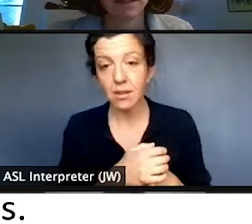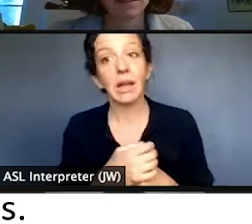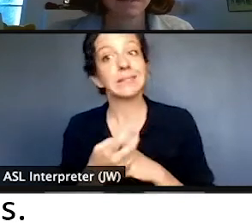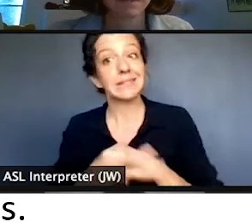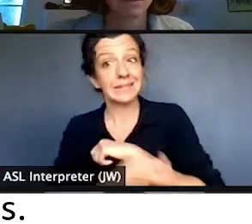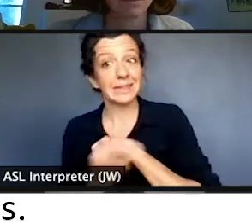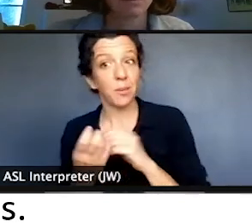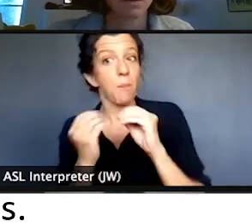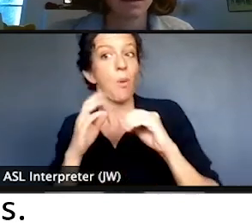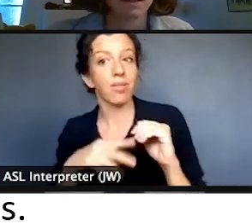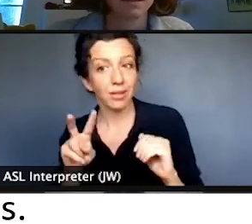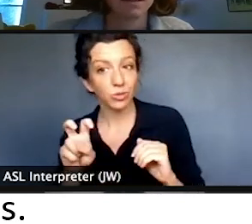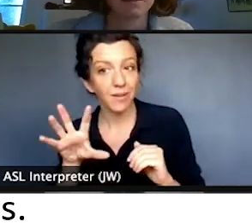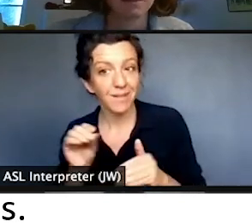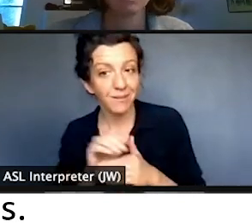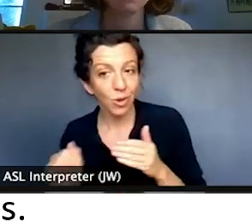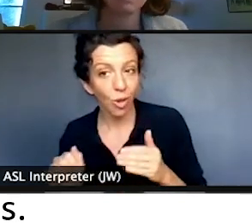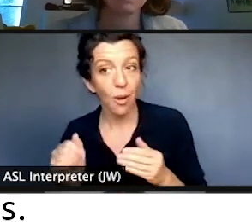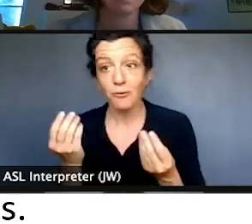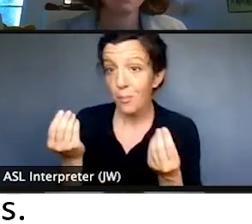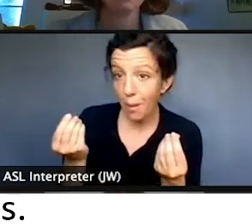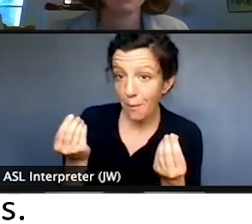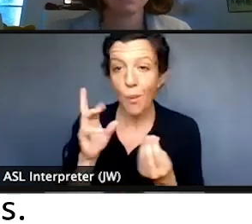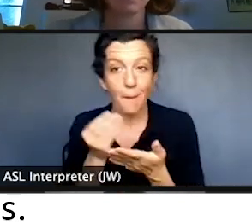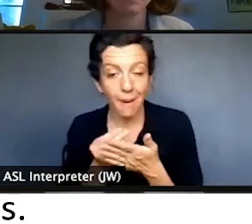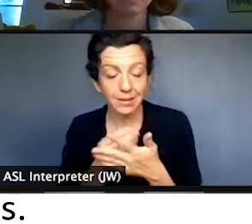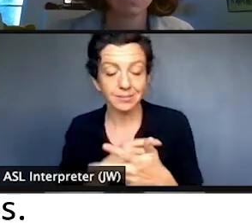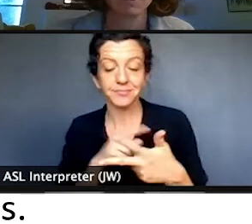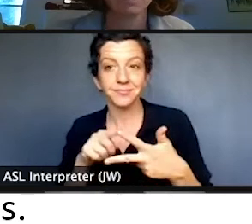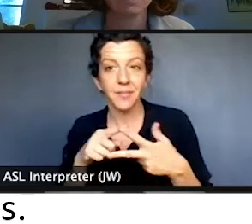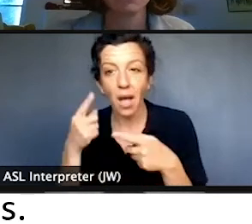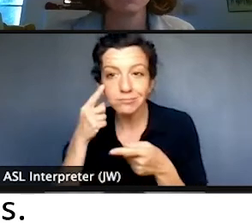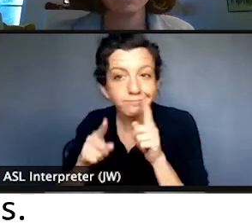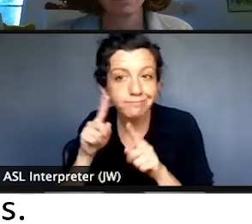It would also require inmates who are denied release into the process to wait two years rather